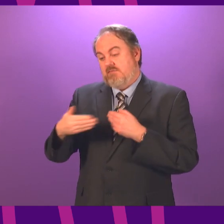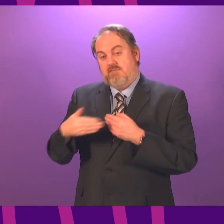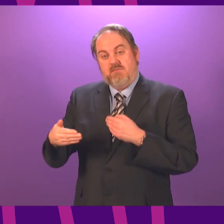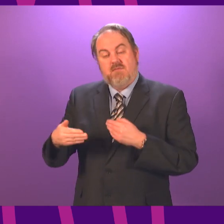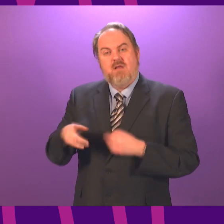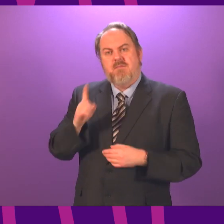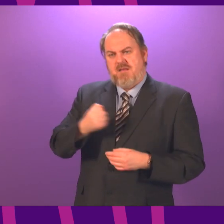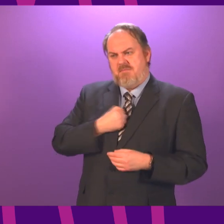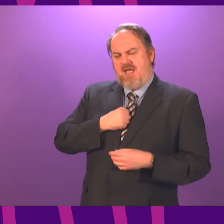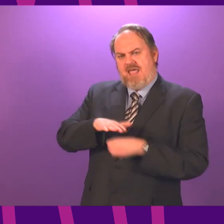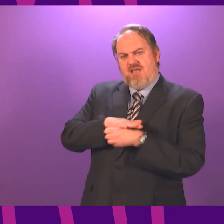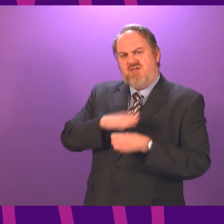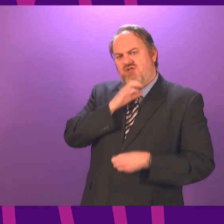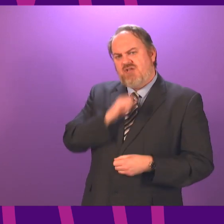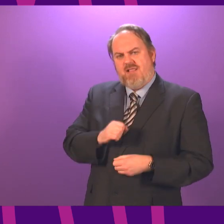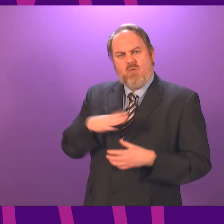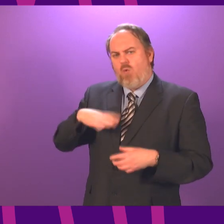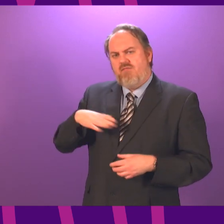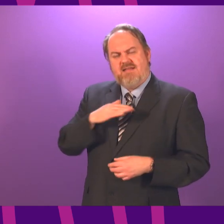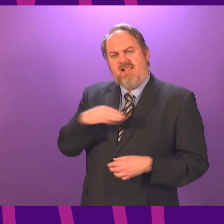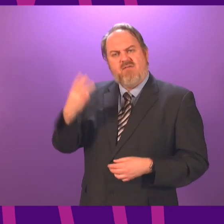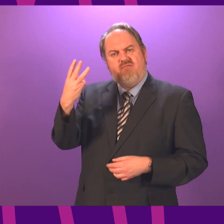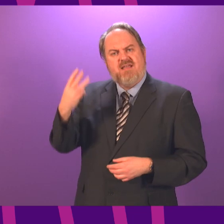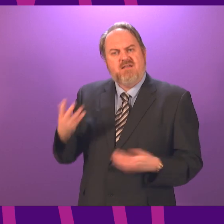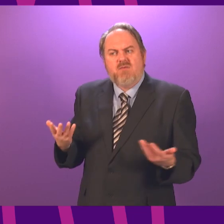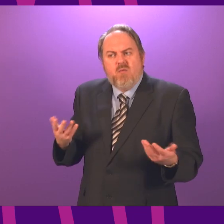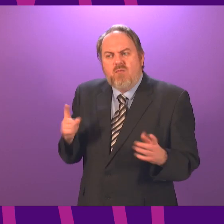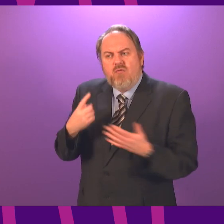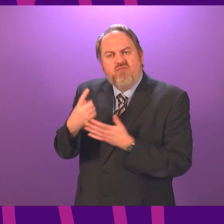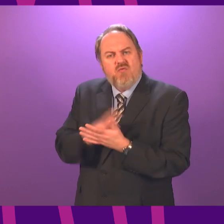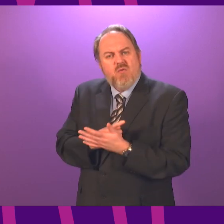know what the Government’s intentions are in relation to restrictions in our islands